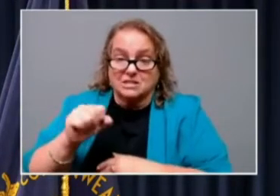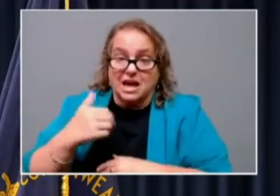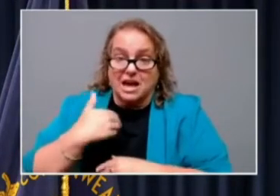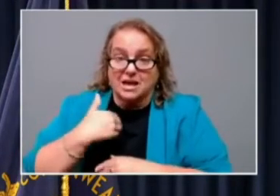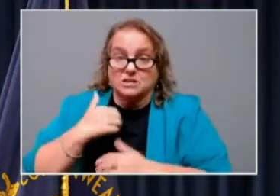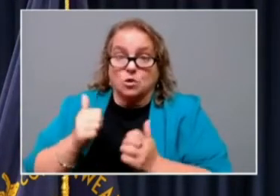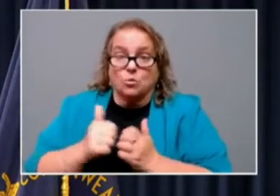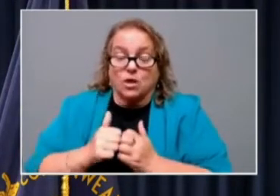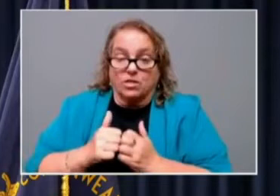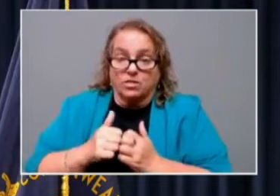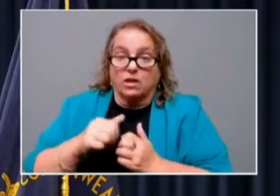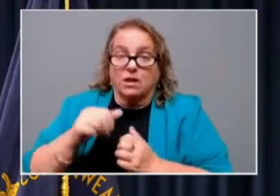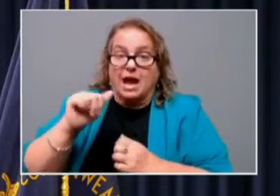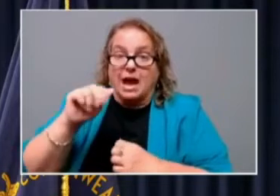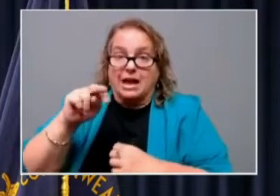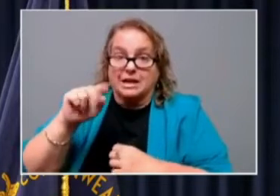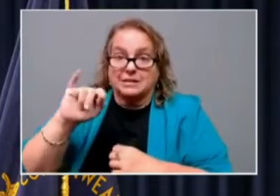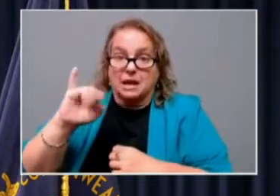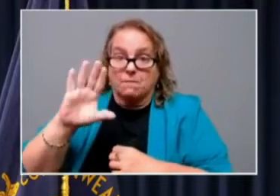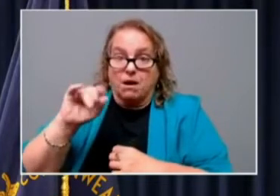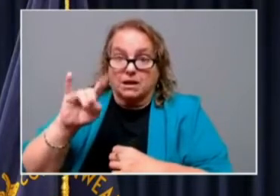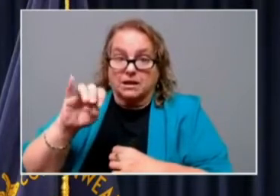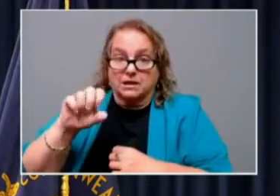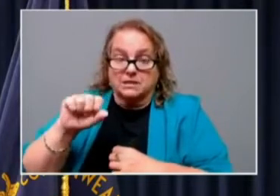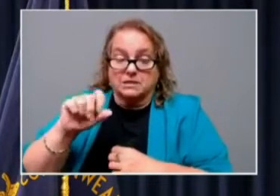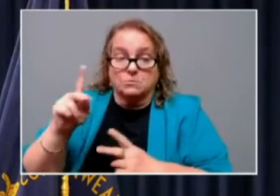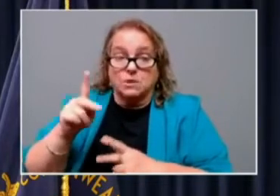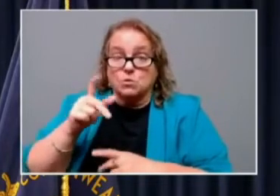sure is those that are ordering them are also using them. And they're trying